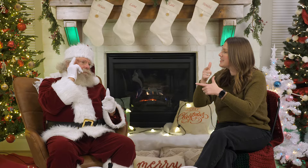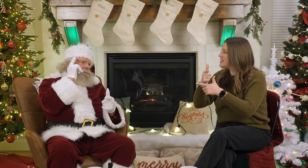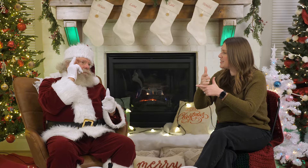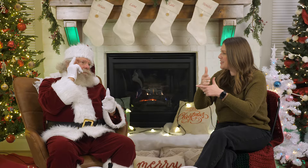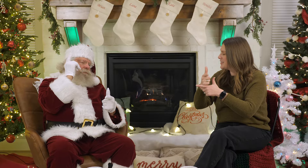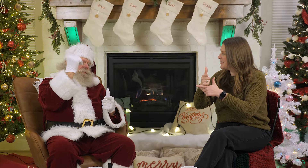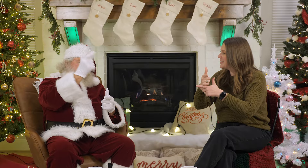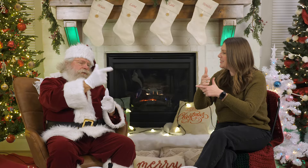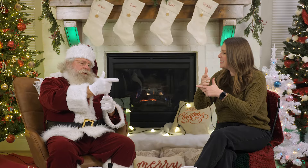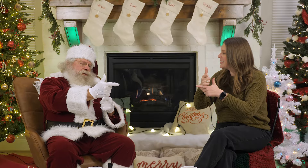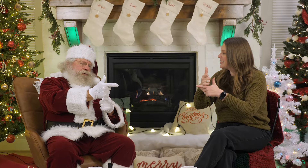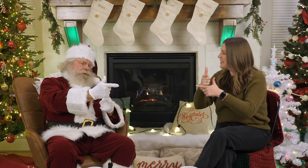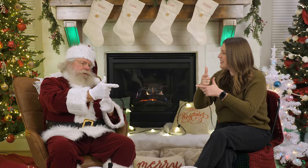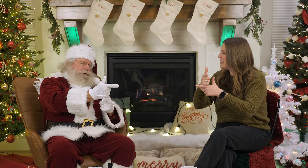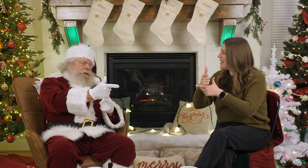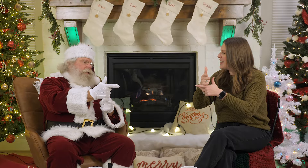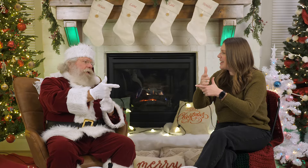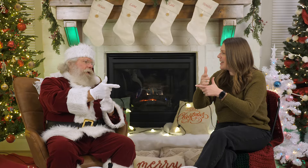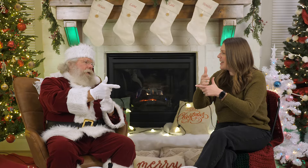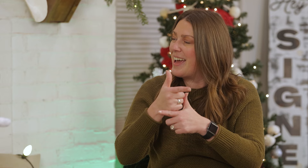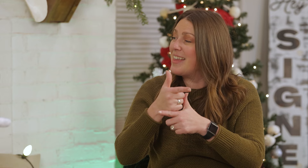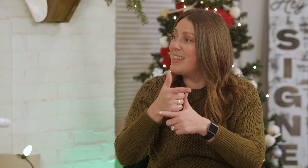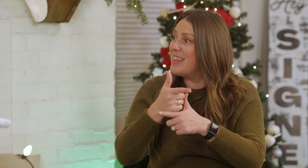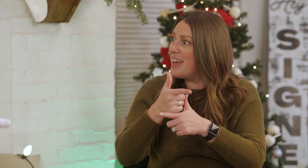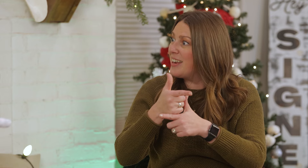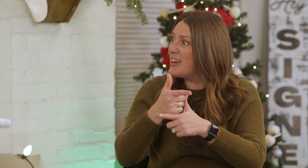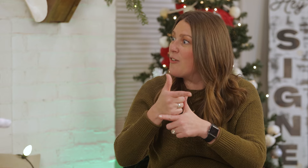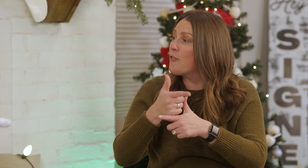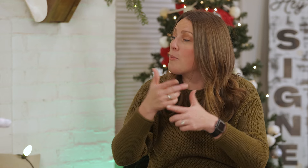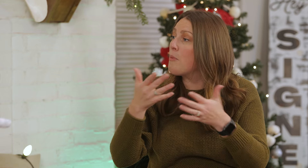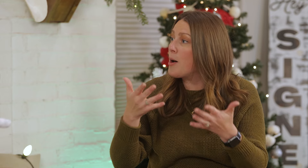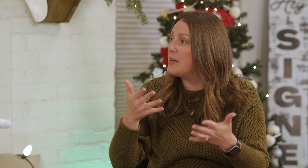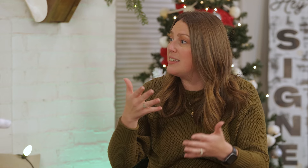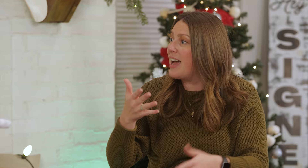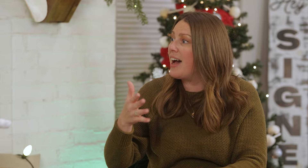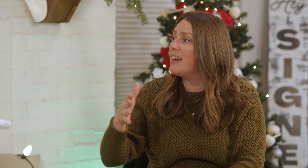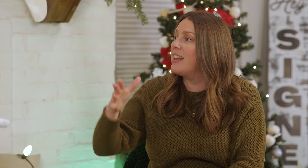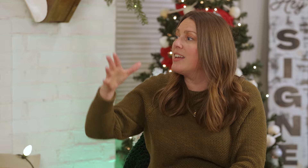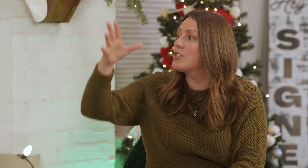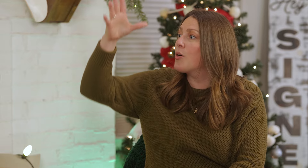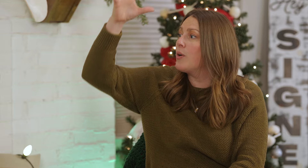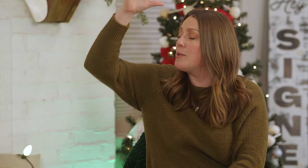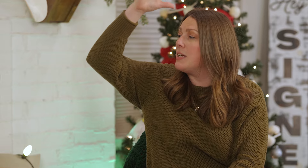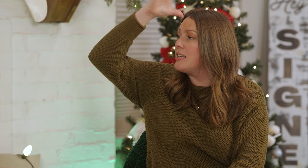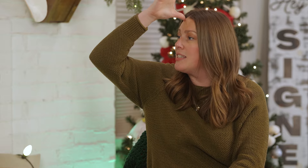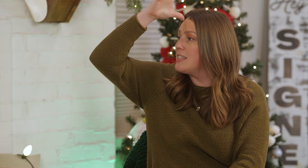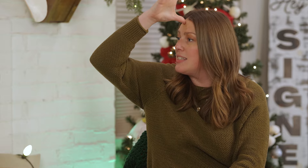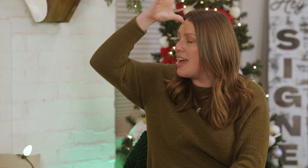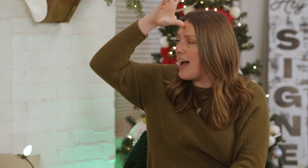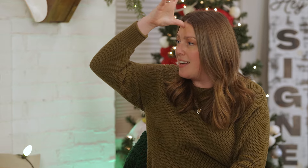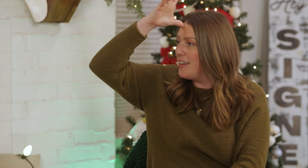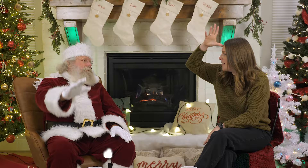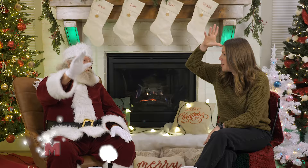Sister, Sister. Got it. And then for Mom and Dad, it's going to be Dad up